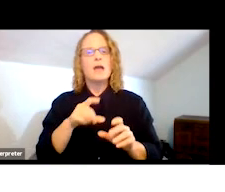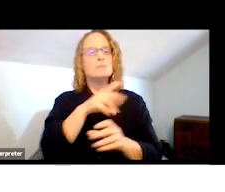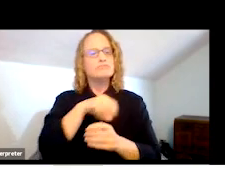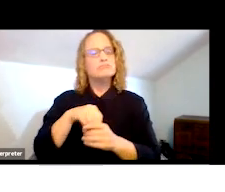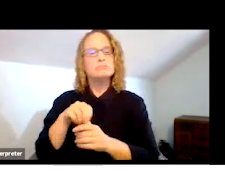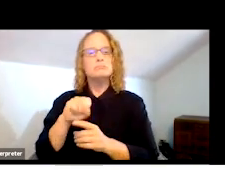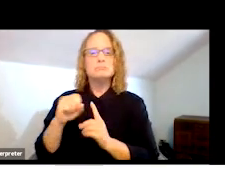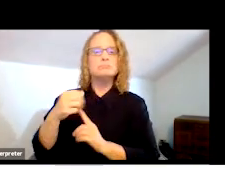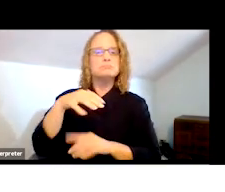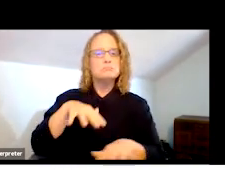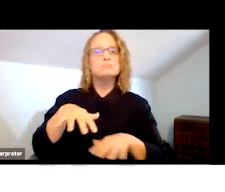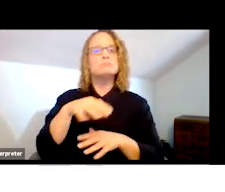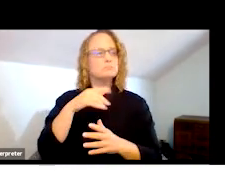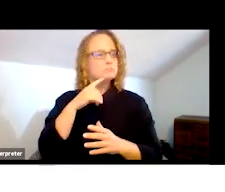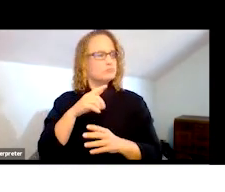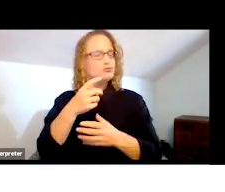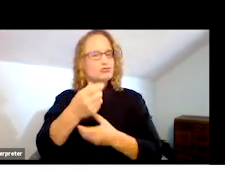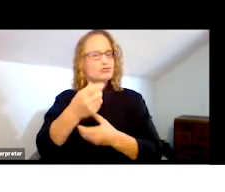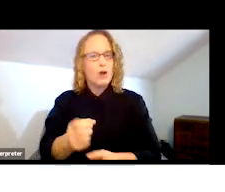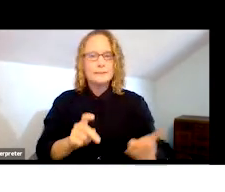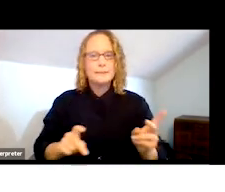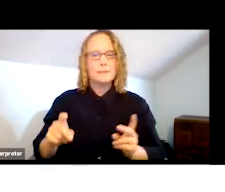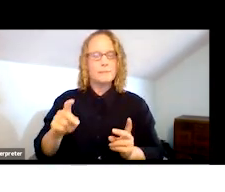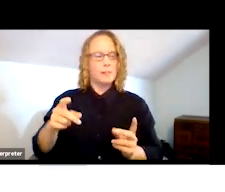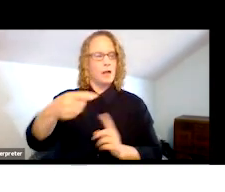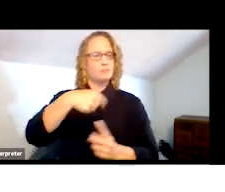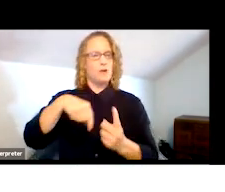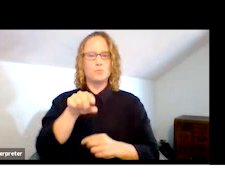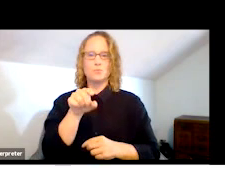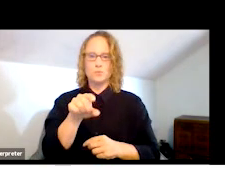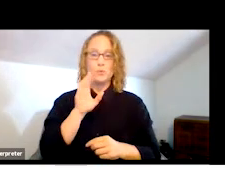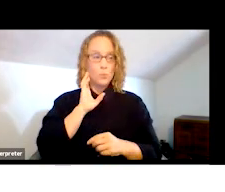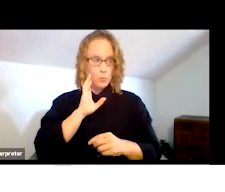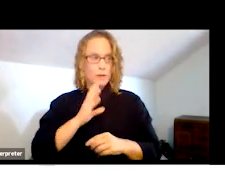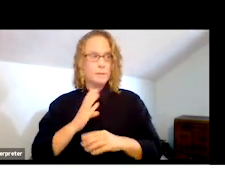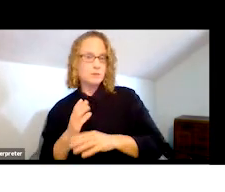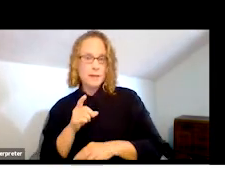that you have the ability to be safe within yourself, that you have the ability to protect yourself,